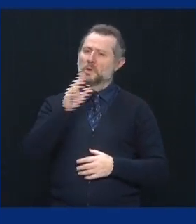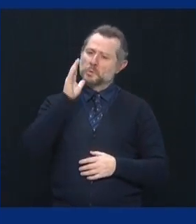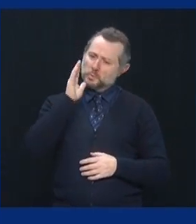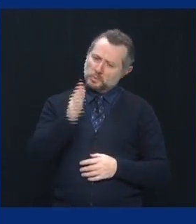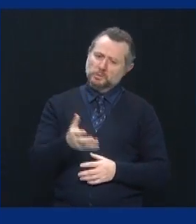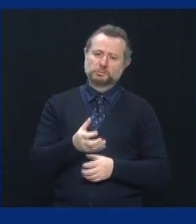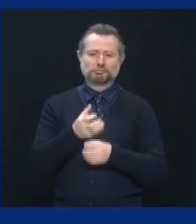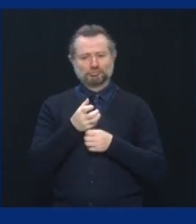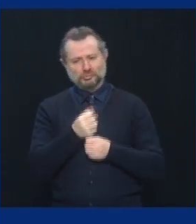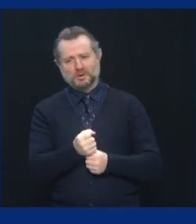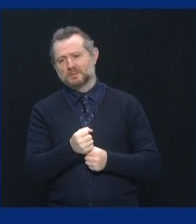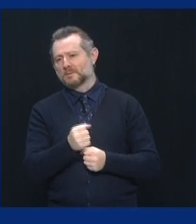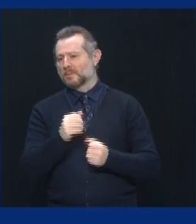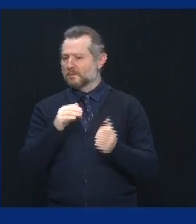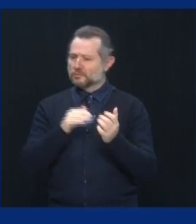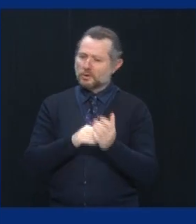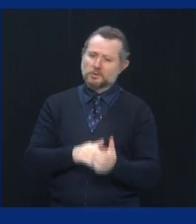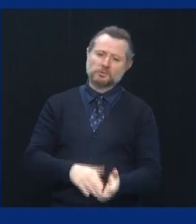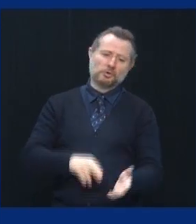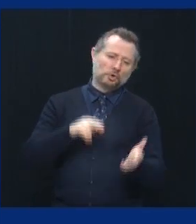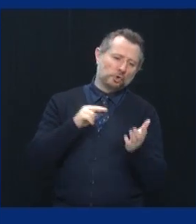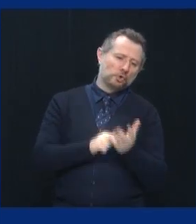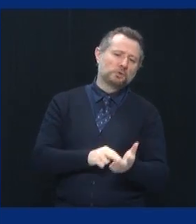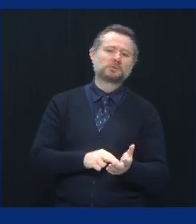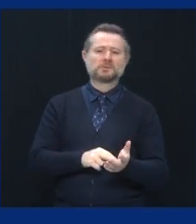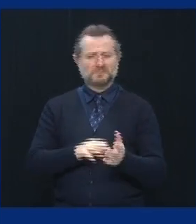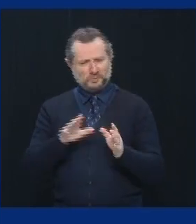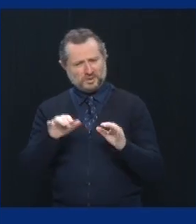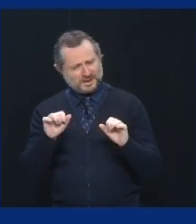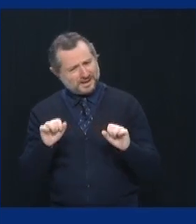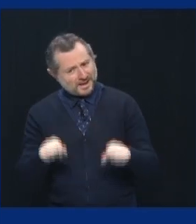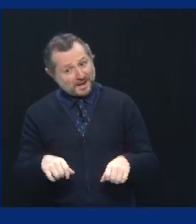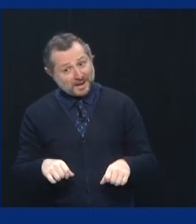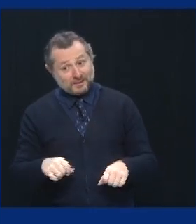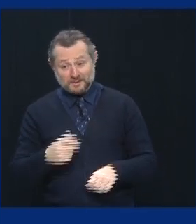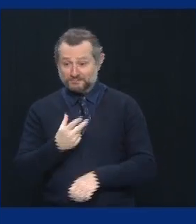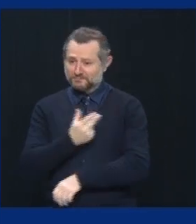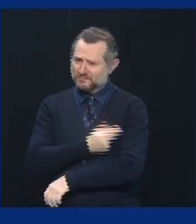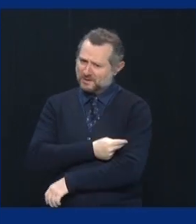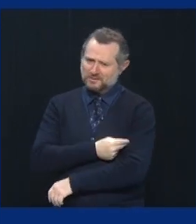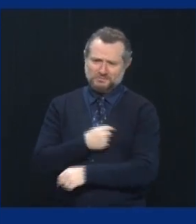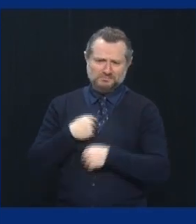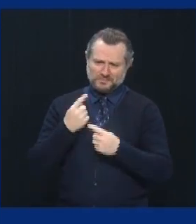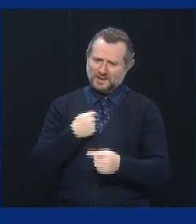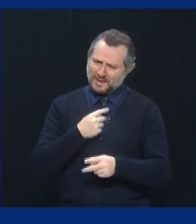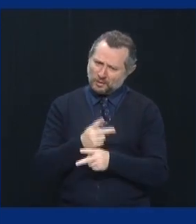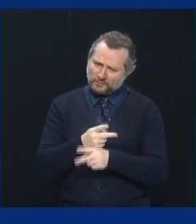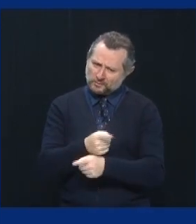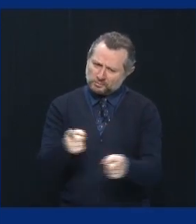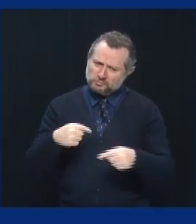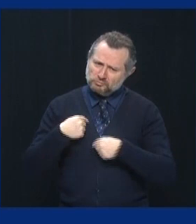PLACES TO BRING ACCESS TO THE PEOPLE WHO NEED IT THE MOST AND WHO WILL LISTEN TO THE TRUSTED VOICES IN THEIR COMMUNITY WHO